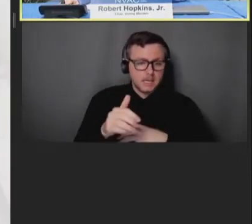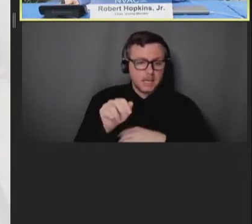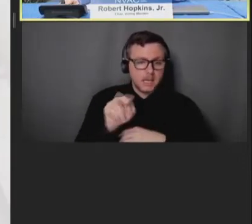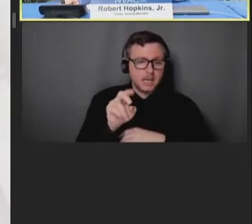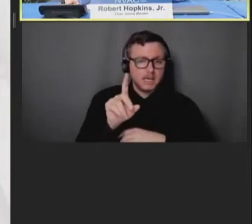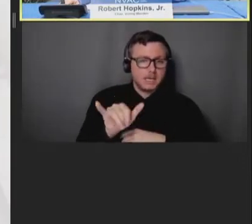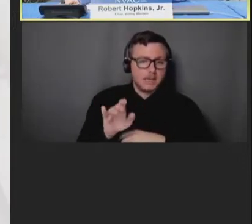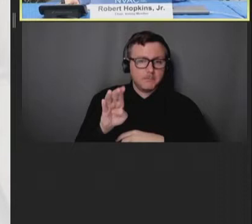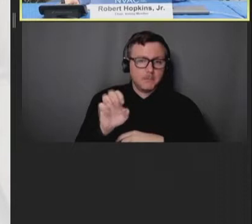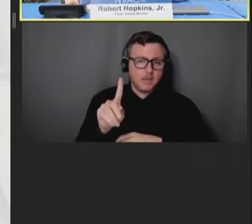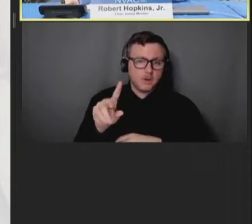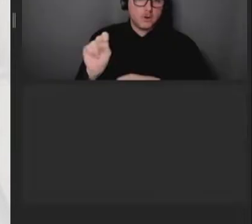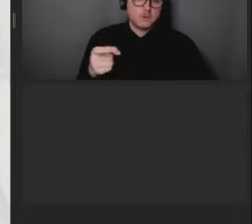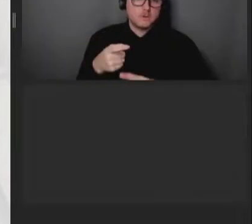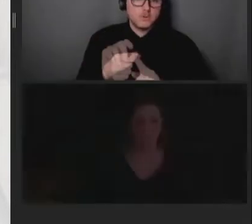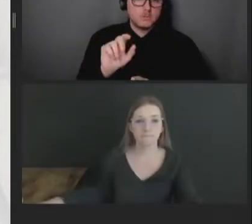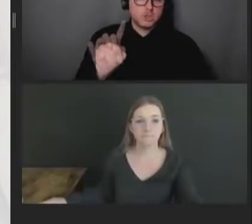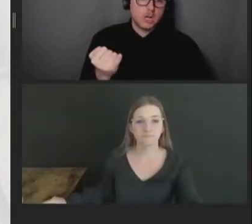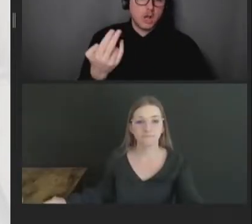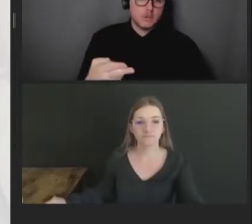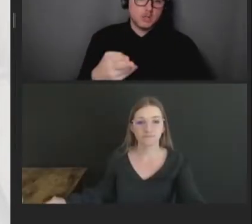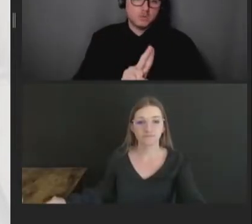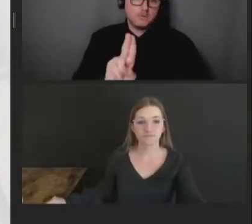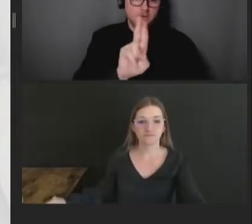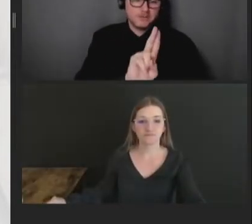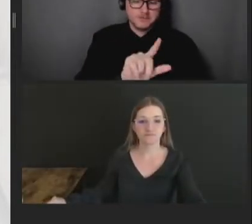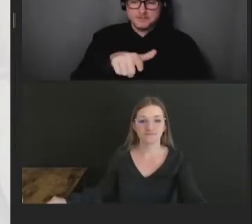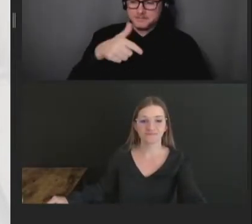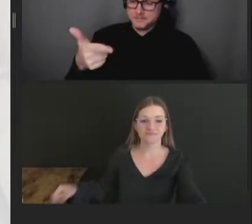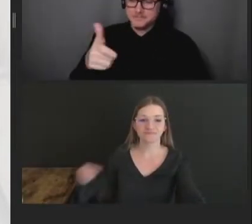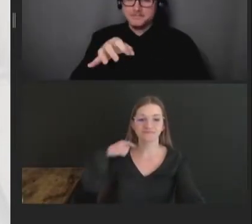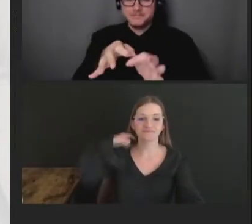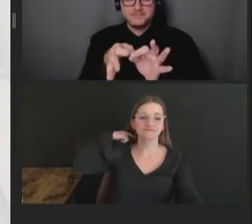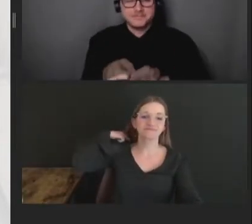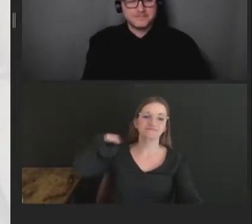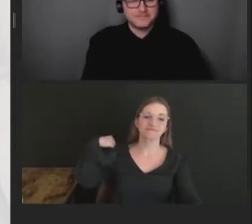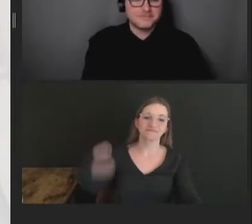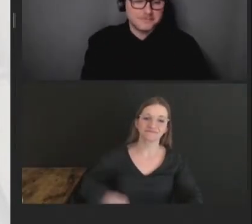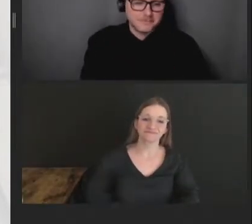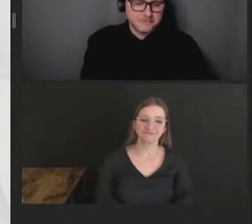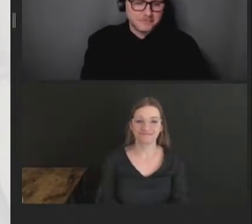Andy Pekosz: